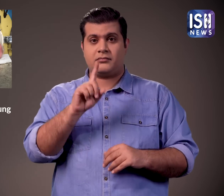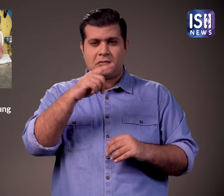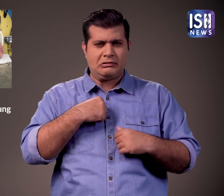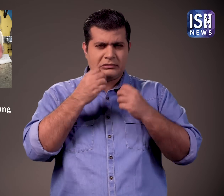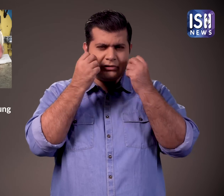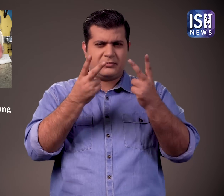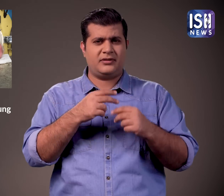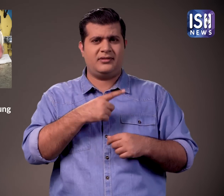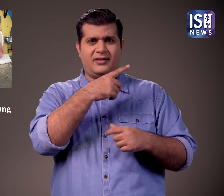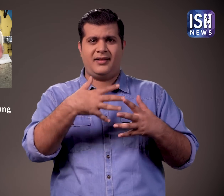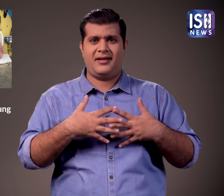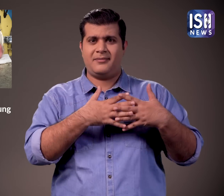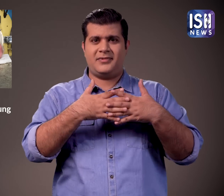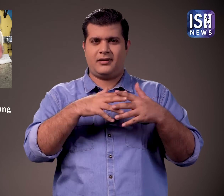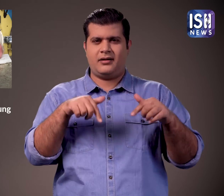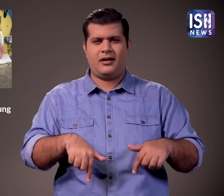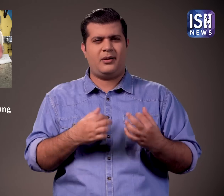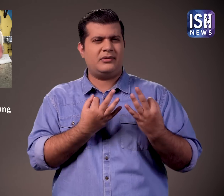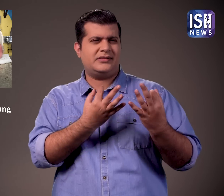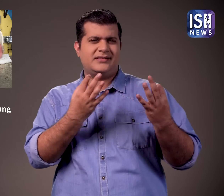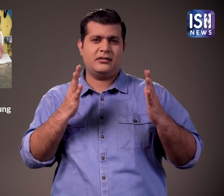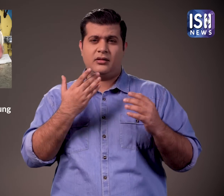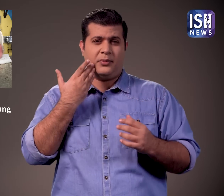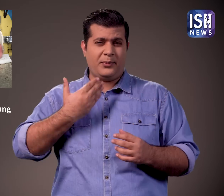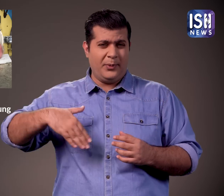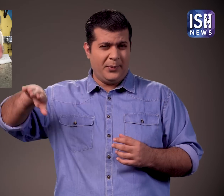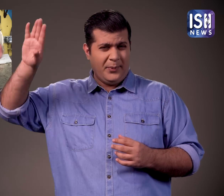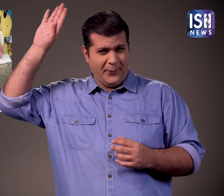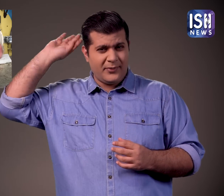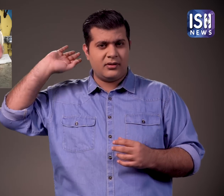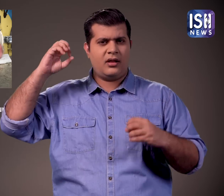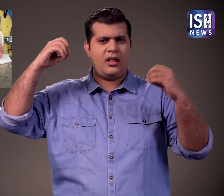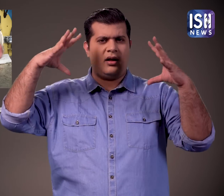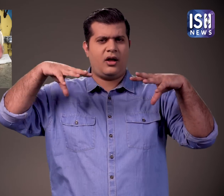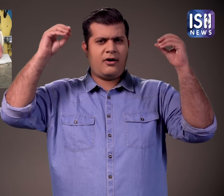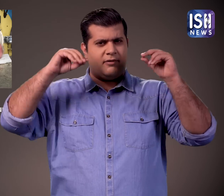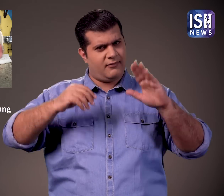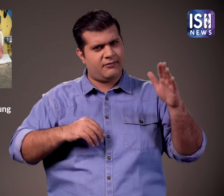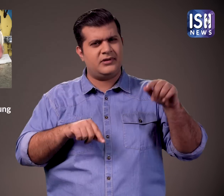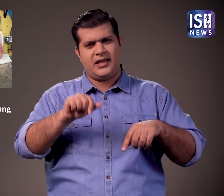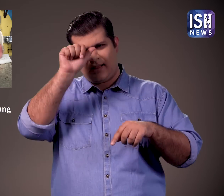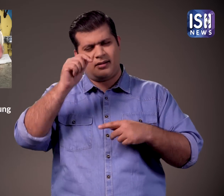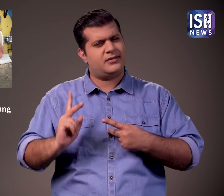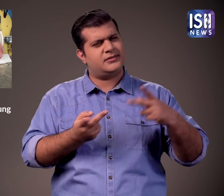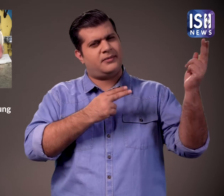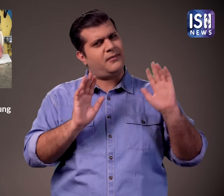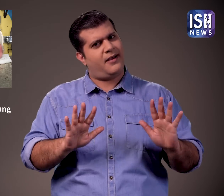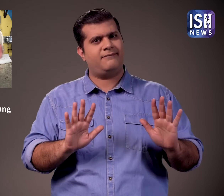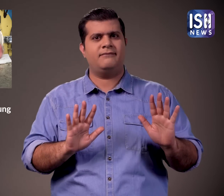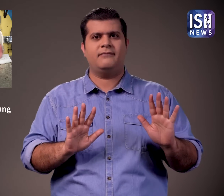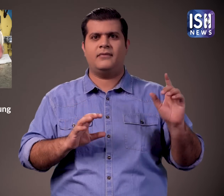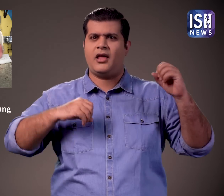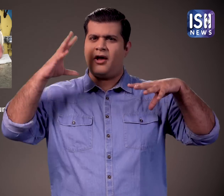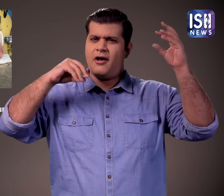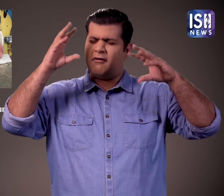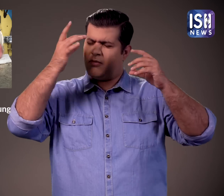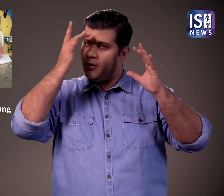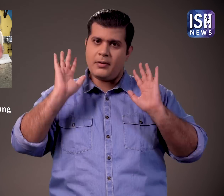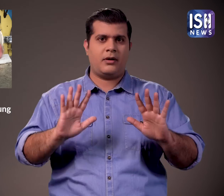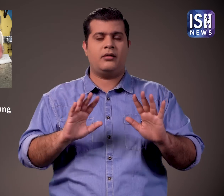To my surprise, even though the USA is now a developed country, it also faced electricity shortages in the past, just like India!